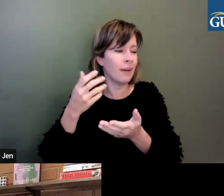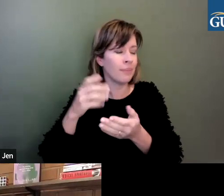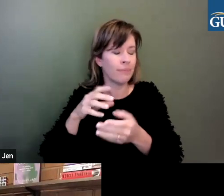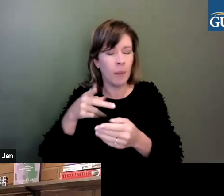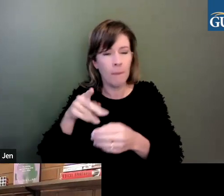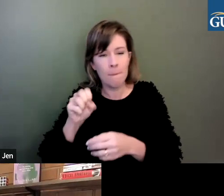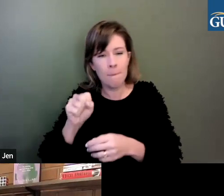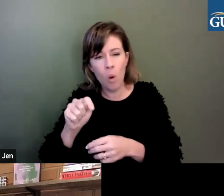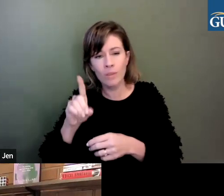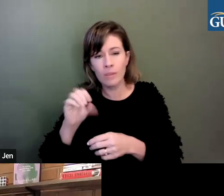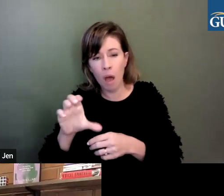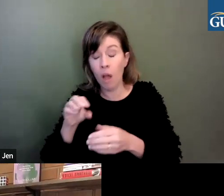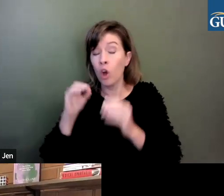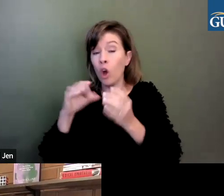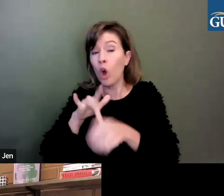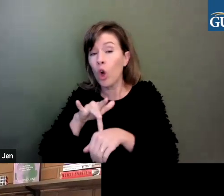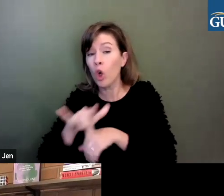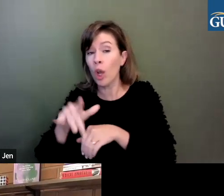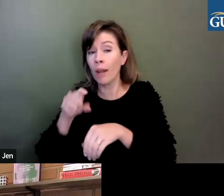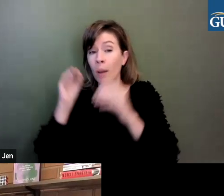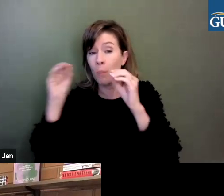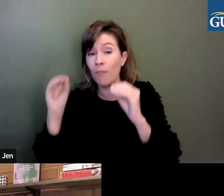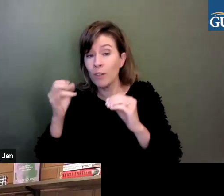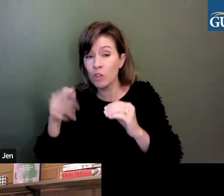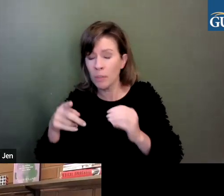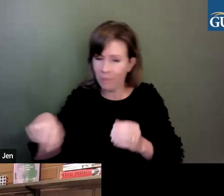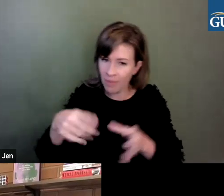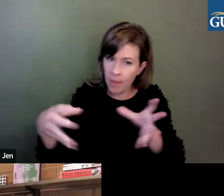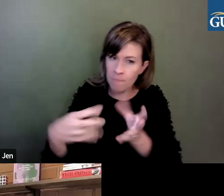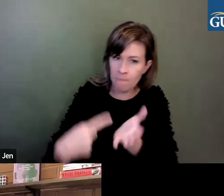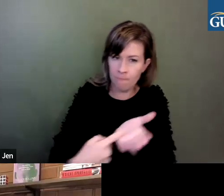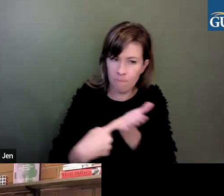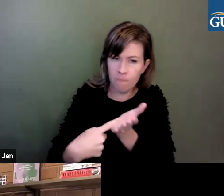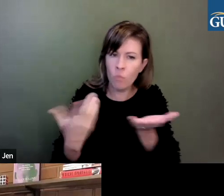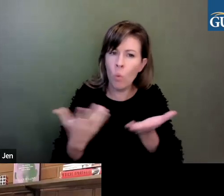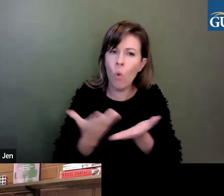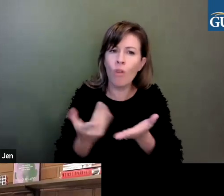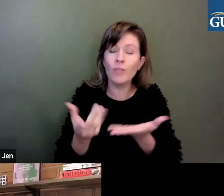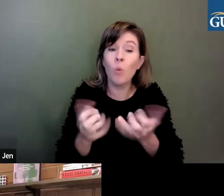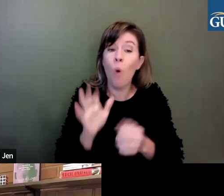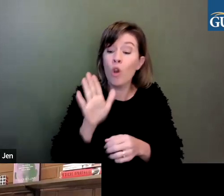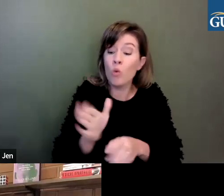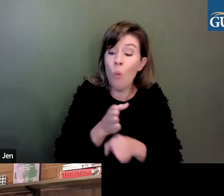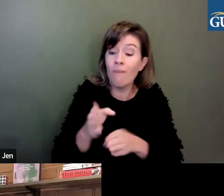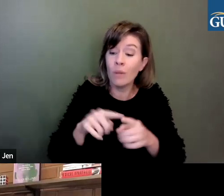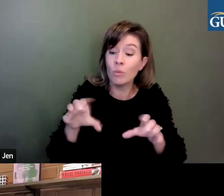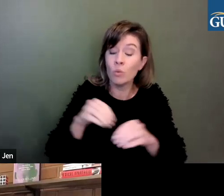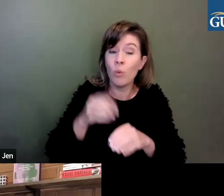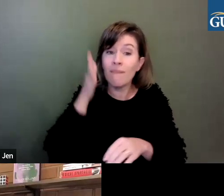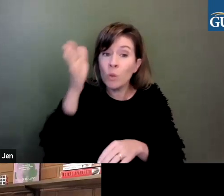what are certain things that you want your science to do in the future? What do you think are potential hurdles for that